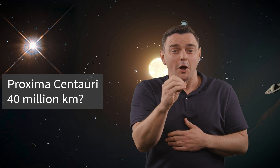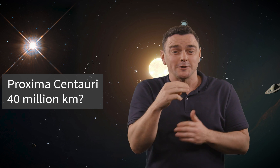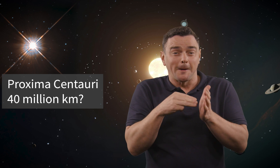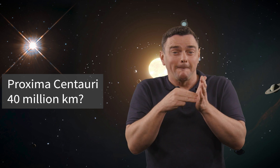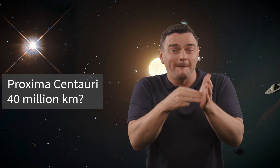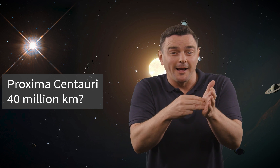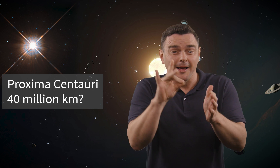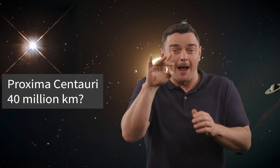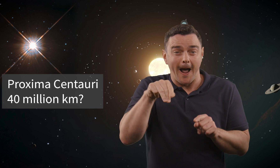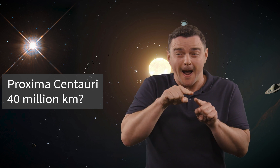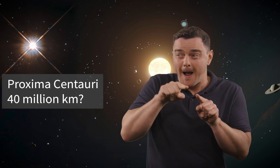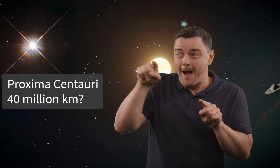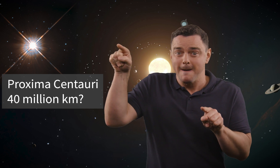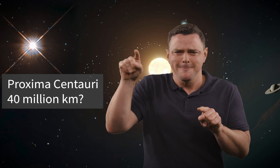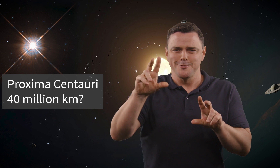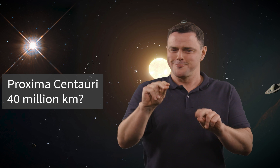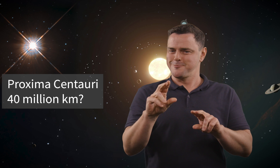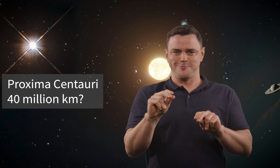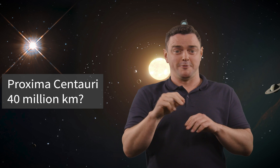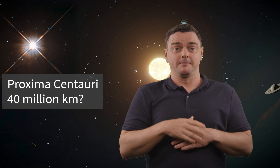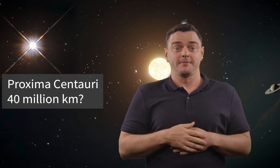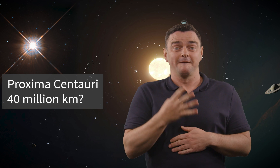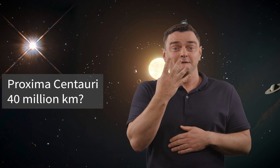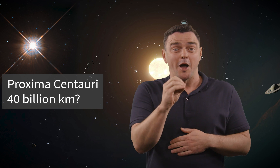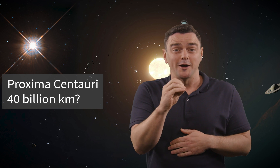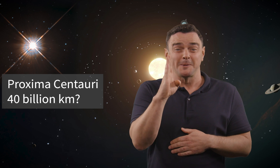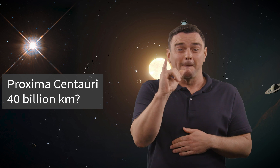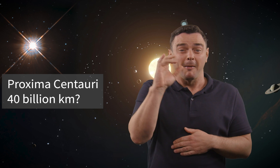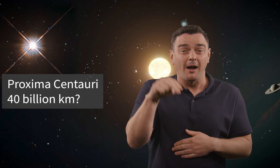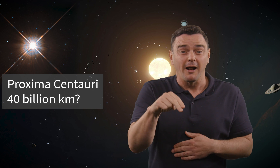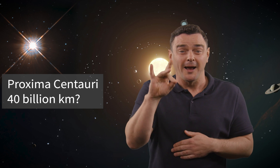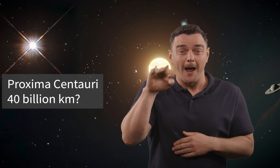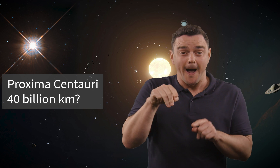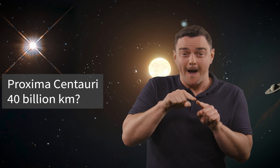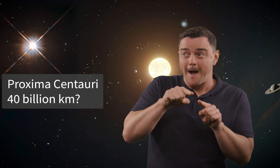40 million km? No. 40 billion km?